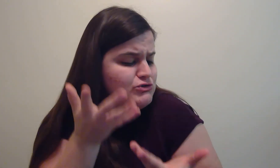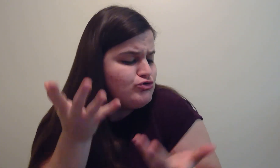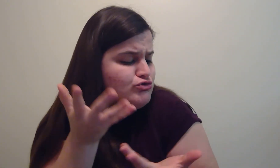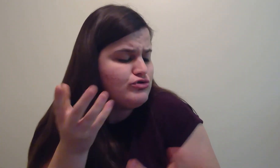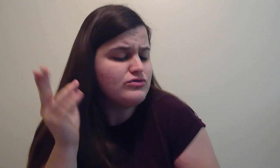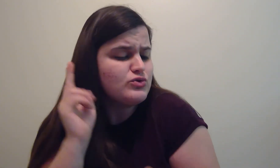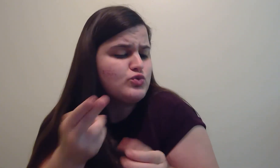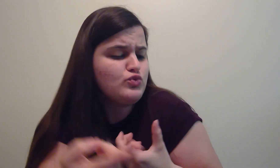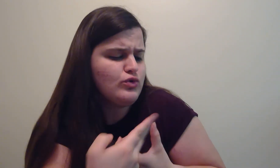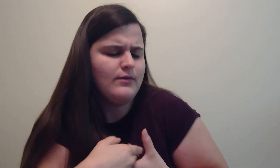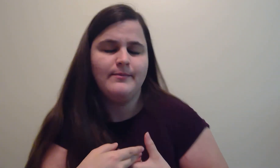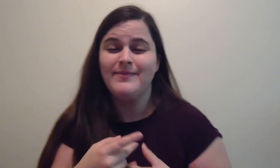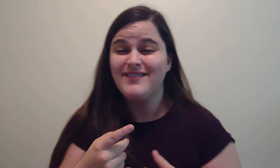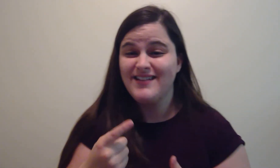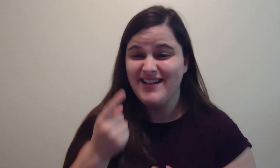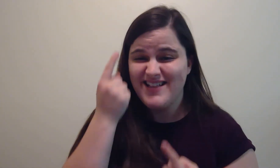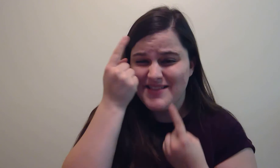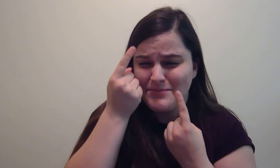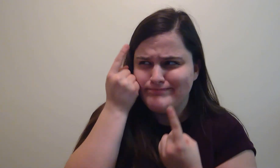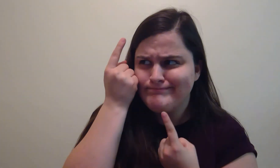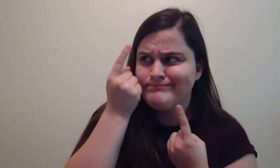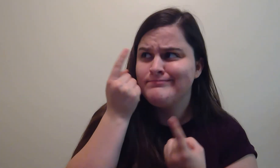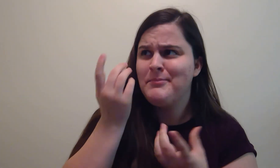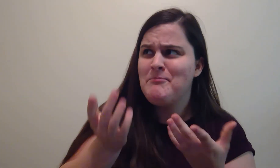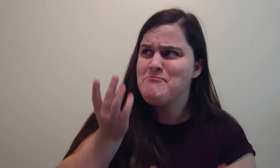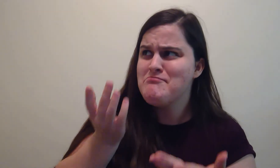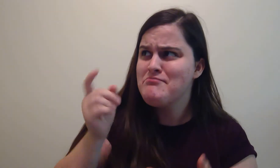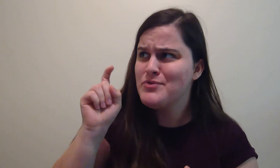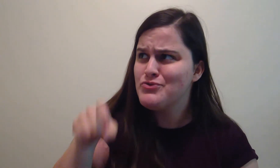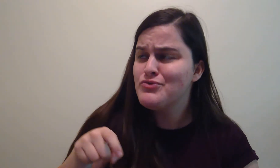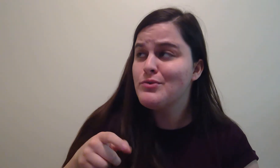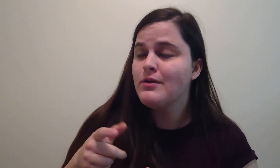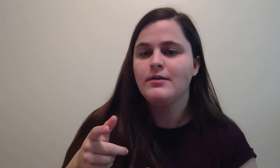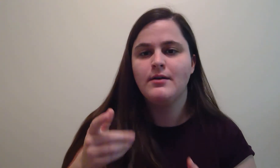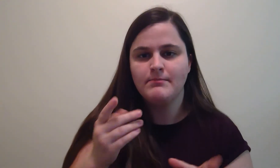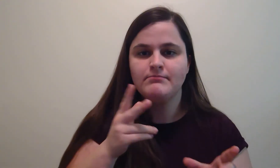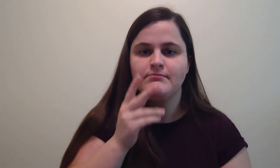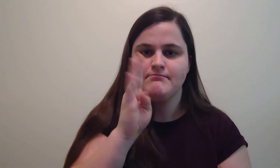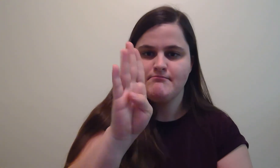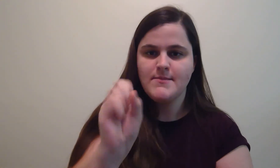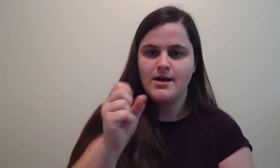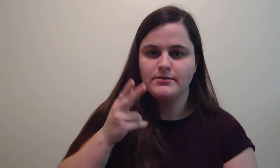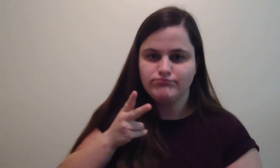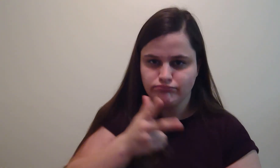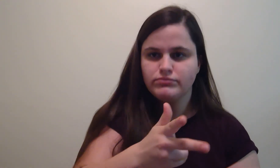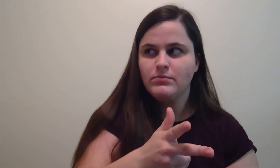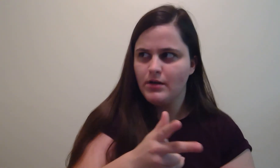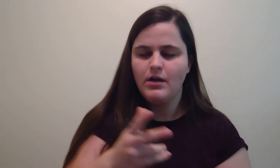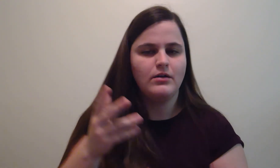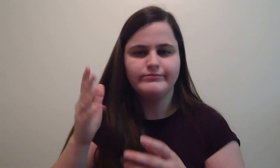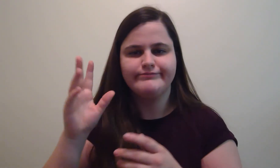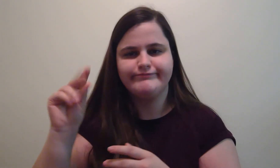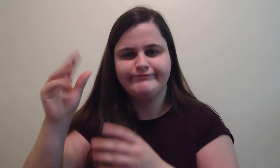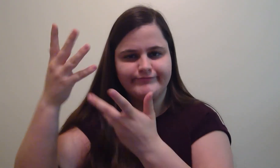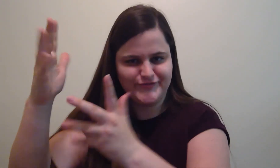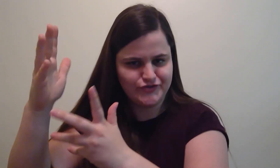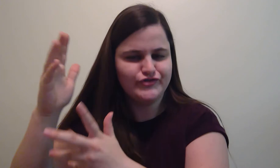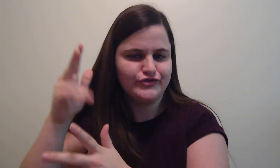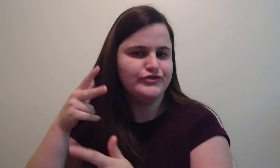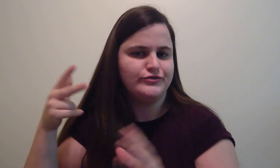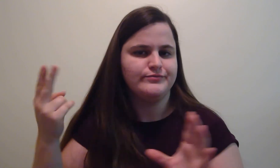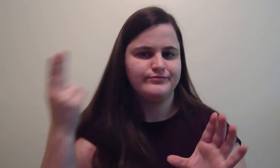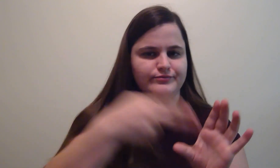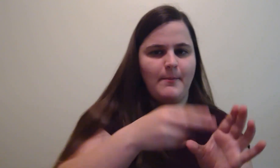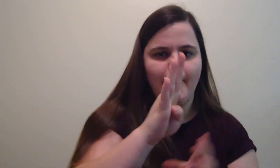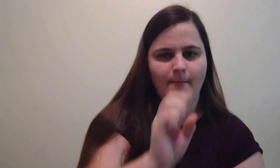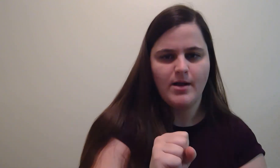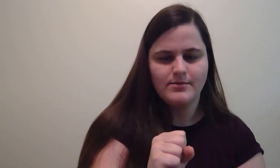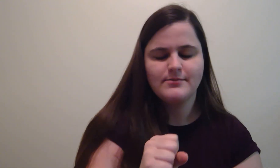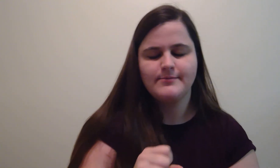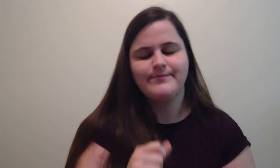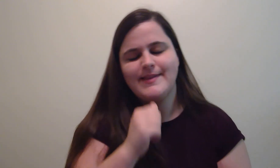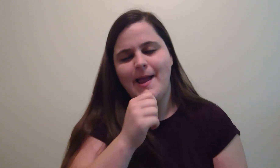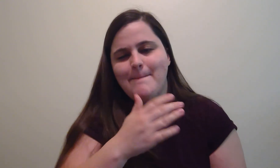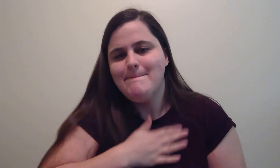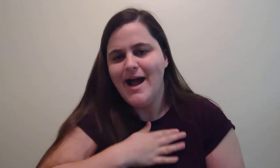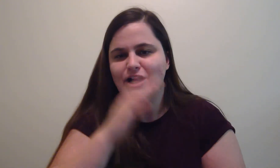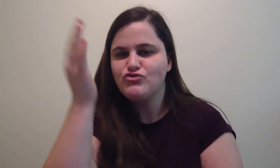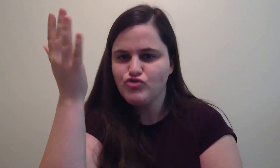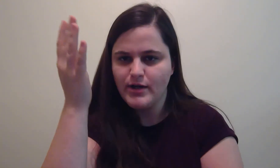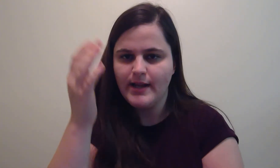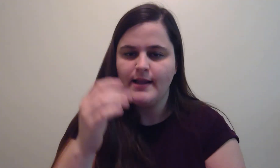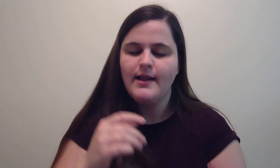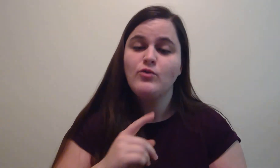for a second I considered it. But then the bus arrived and I talked myself out of it it wasn't my tree,